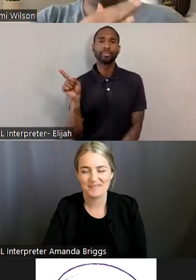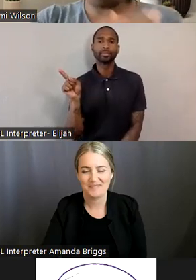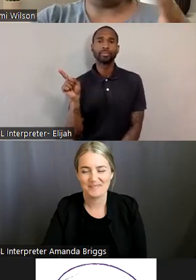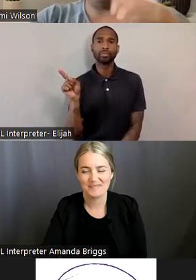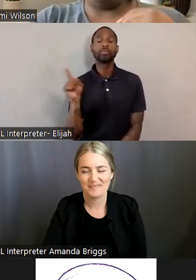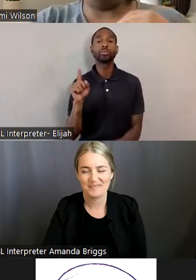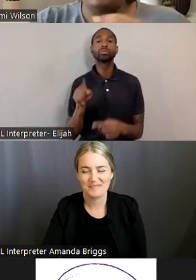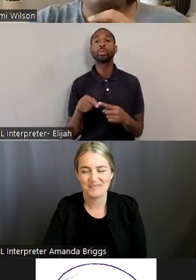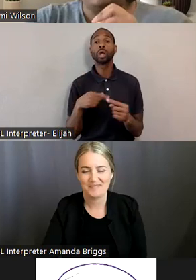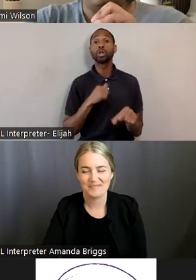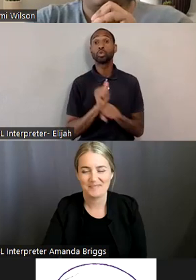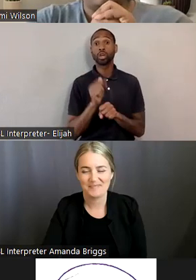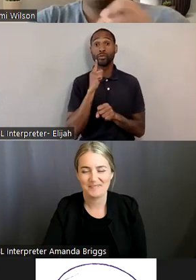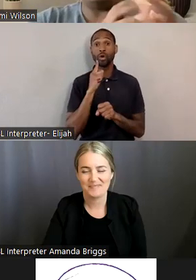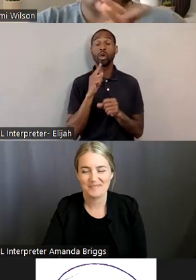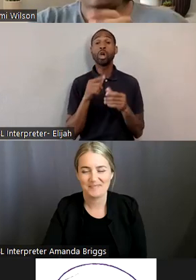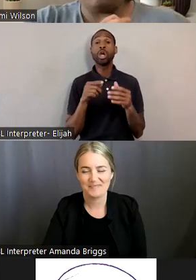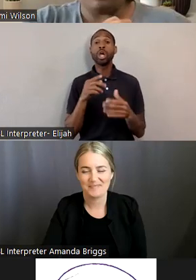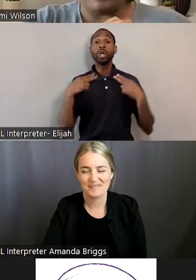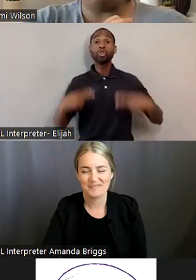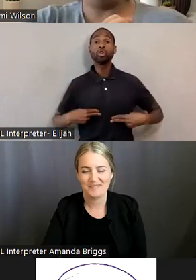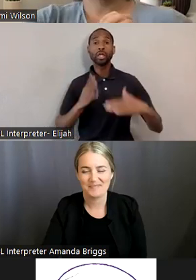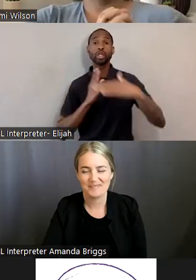working at a human trafficking, anti-trafficking program,